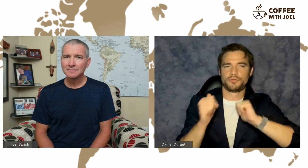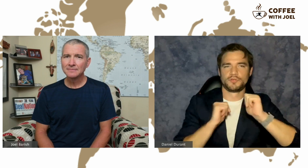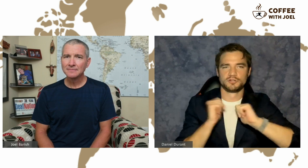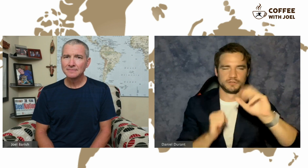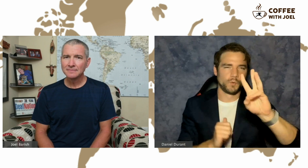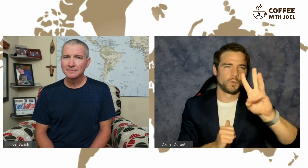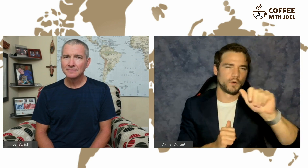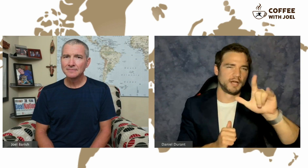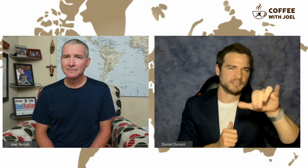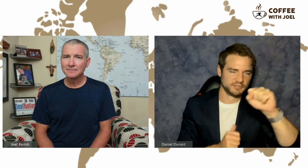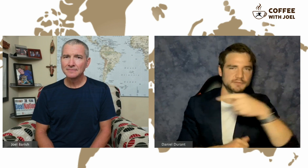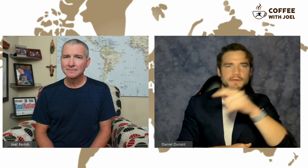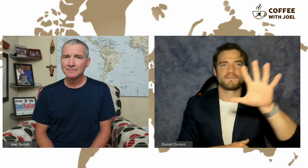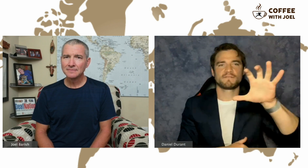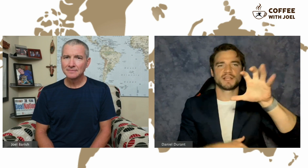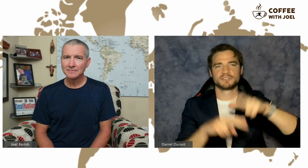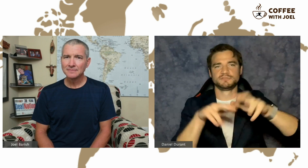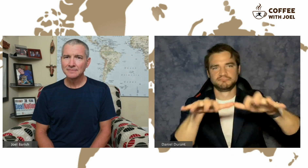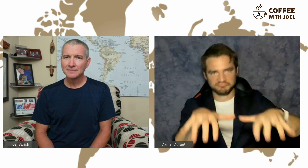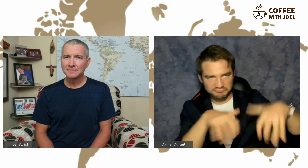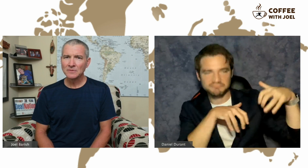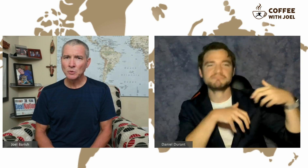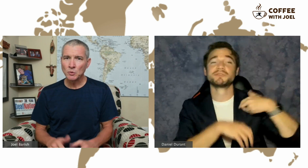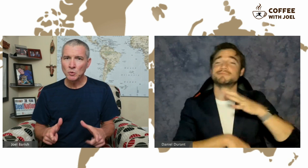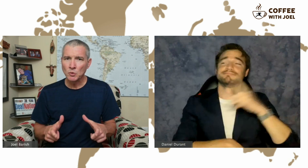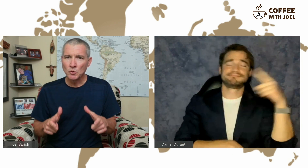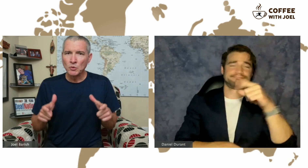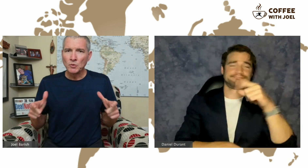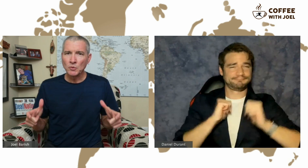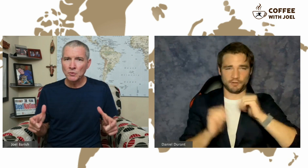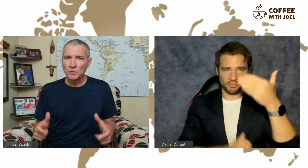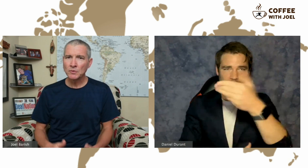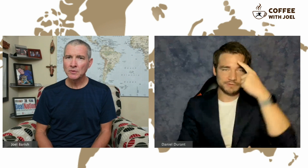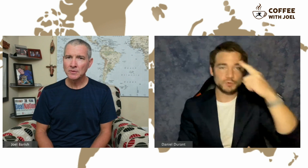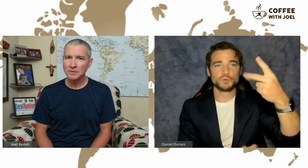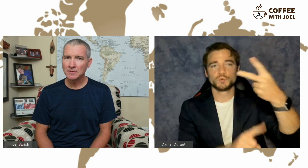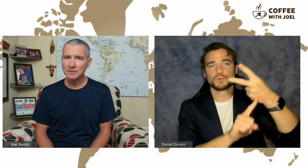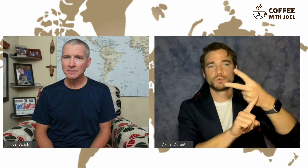at one of their theaters, The Wallis, which had 500 seats. Big upgrade.